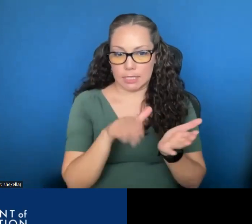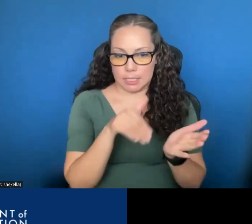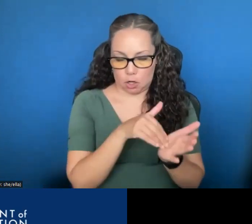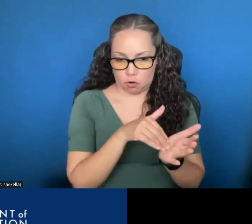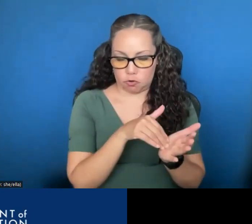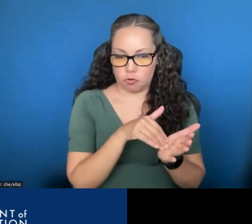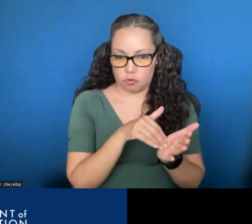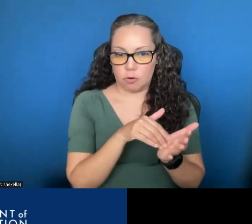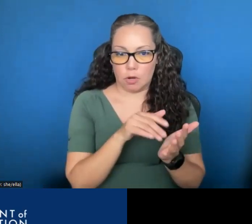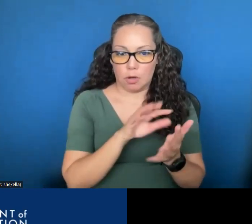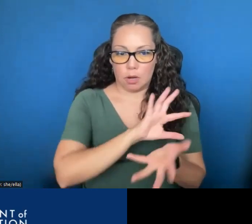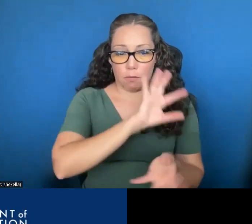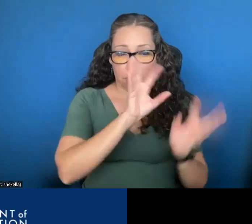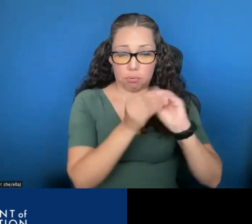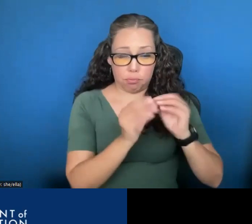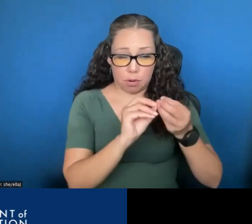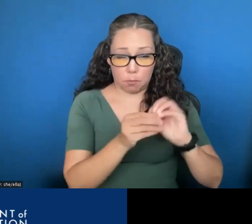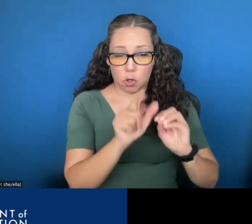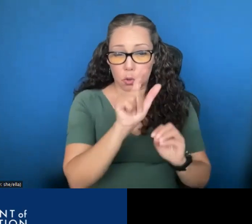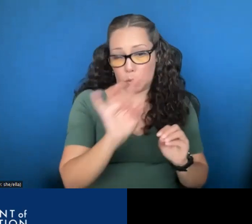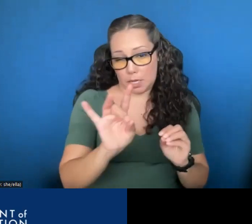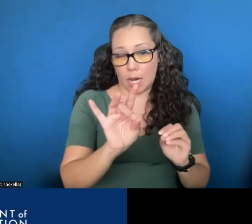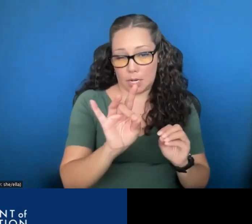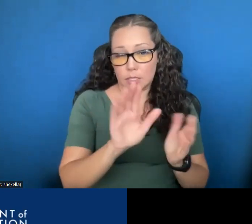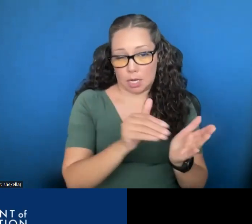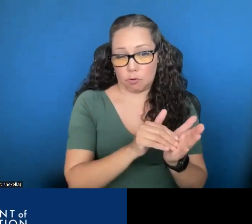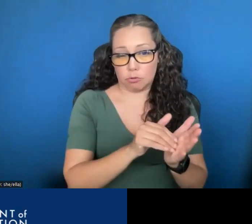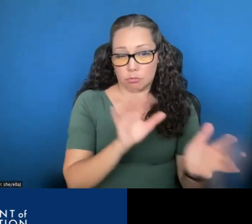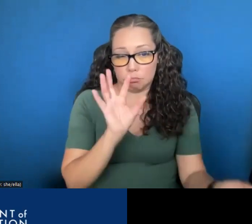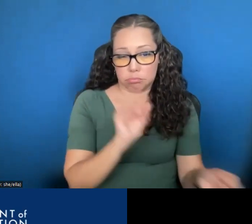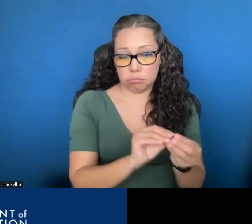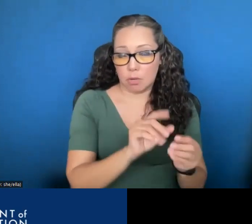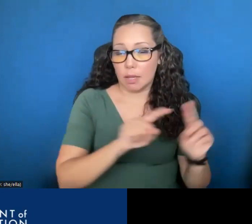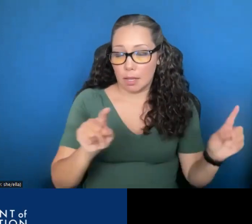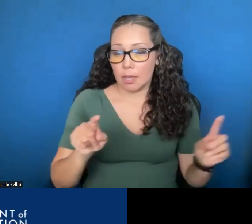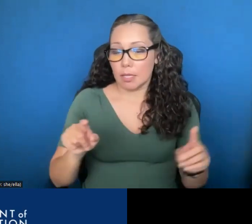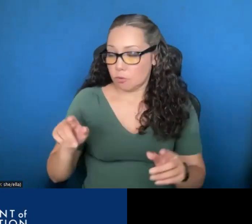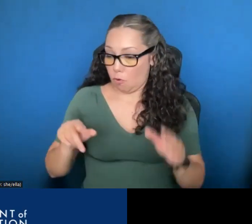of them so if you look at the combined Federal funding through the administration on community